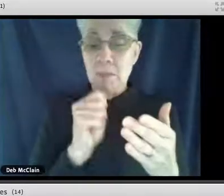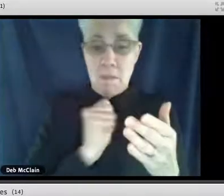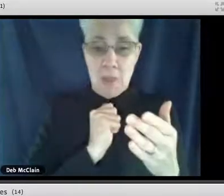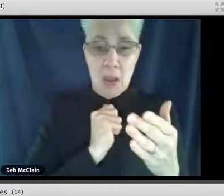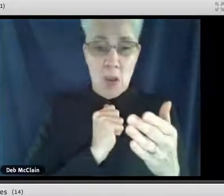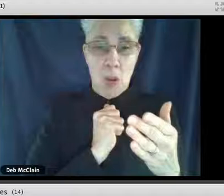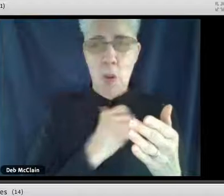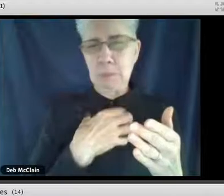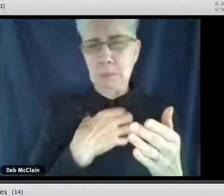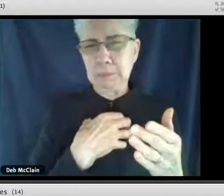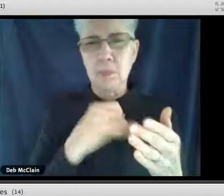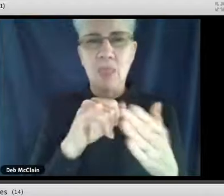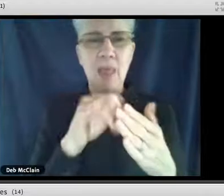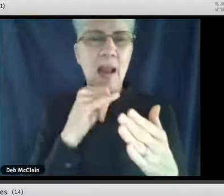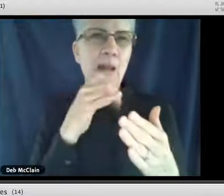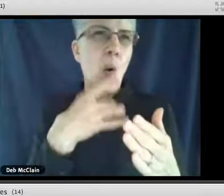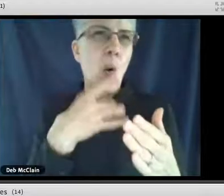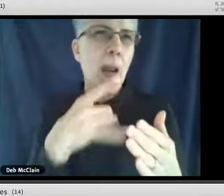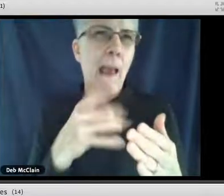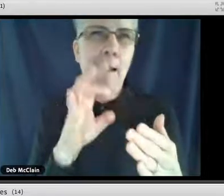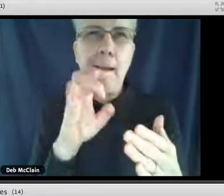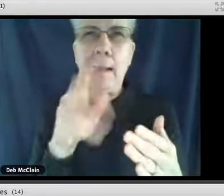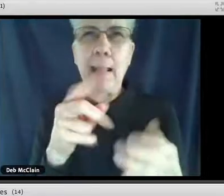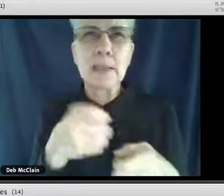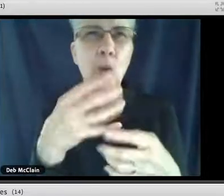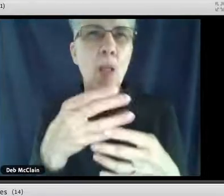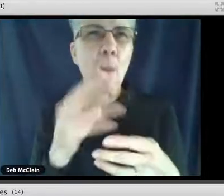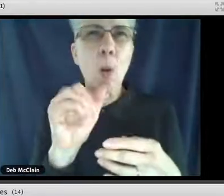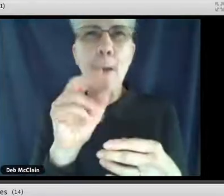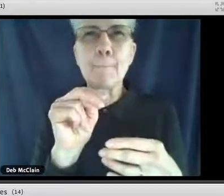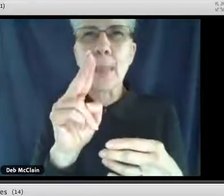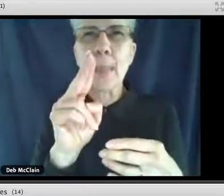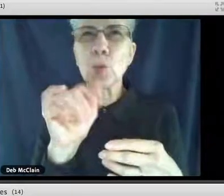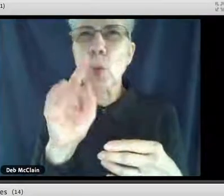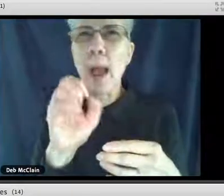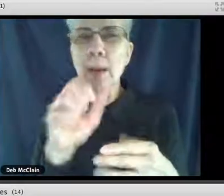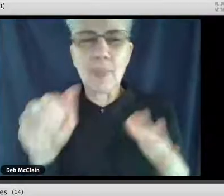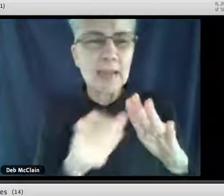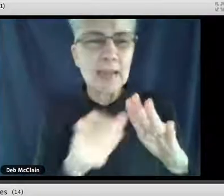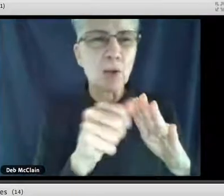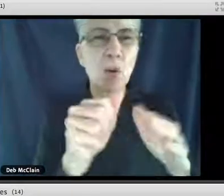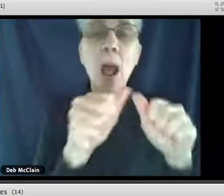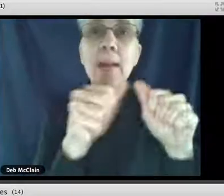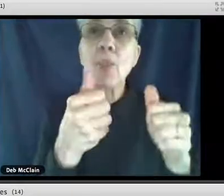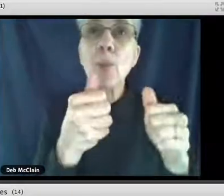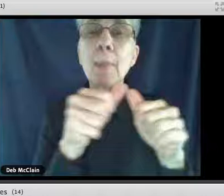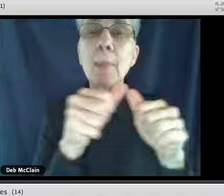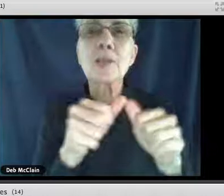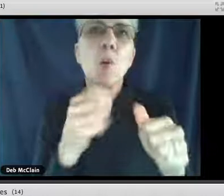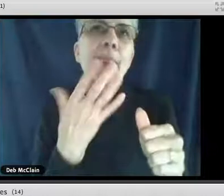that I don't like a menu item that's under something else, or maybe it's that the color just hurts my head